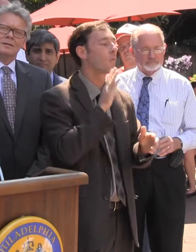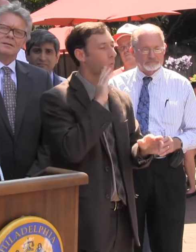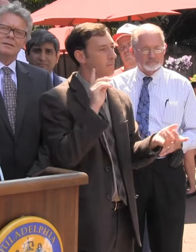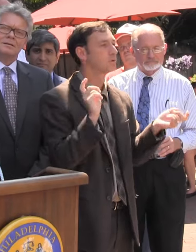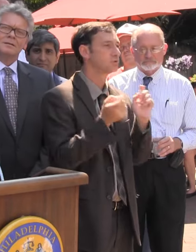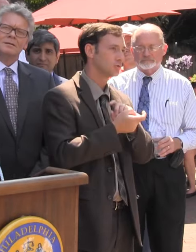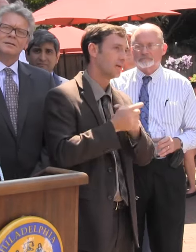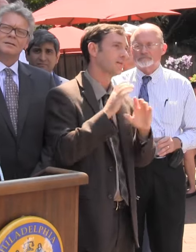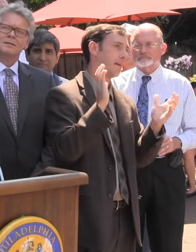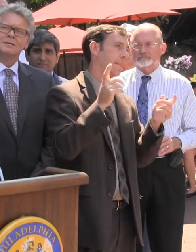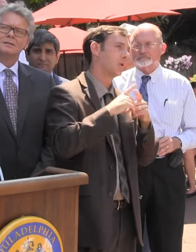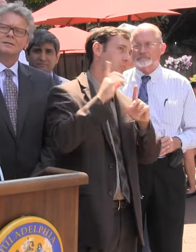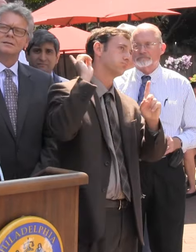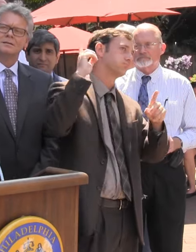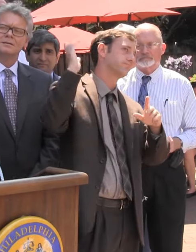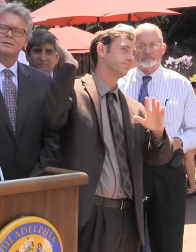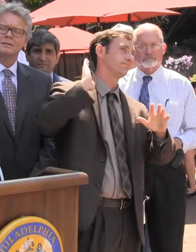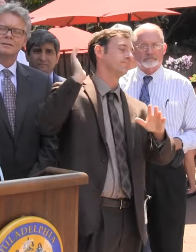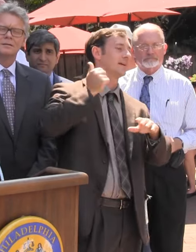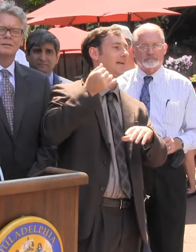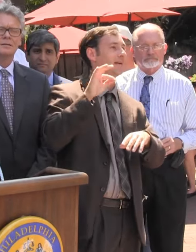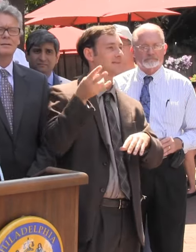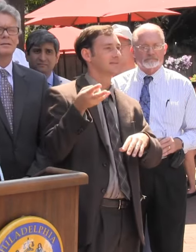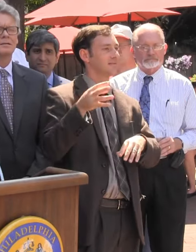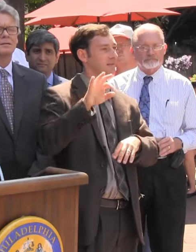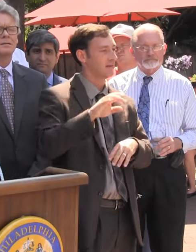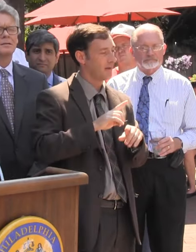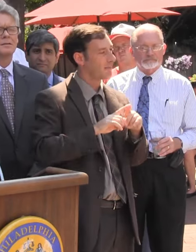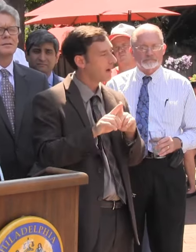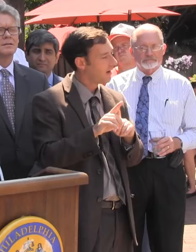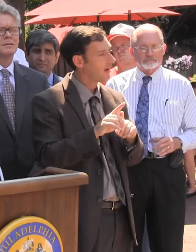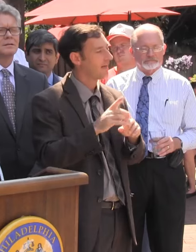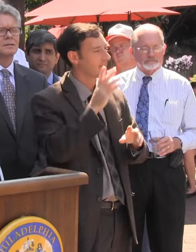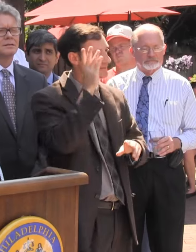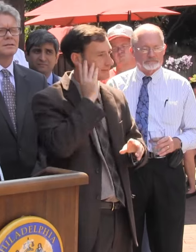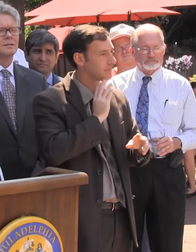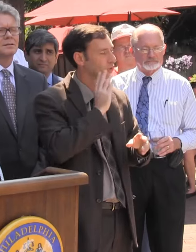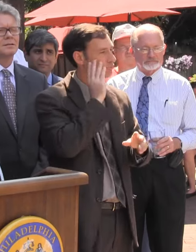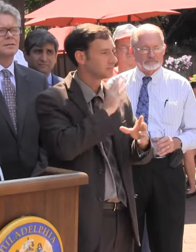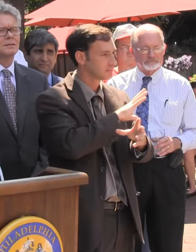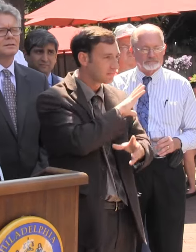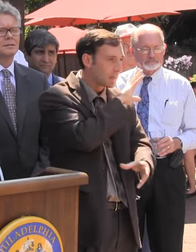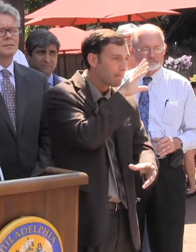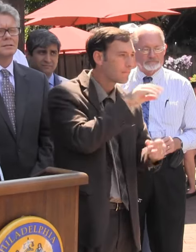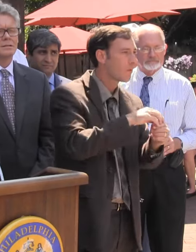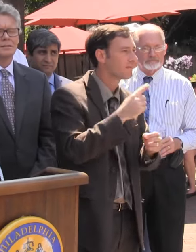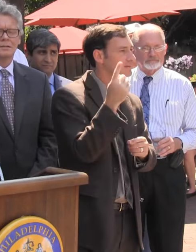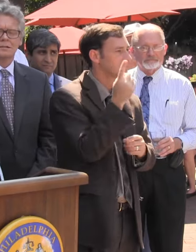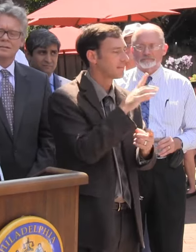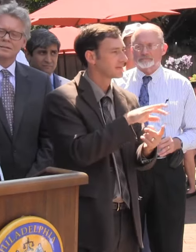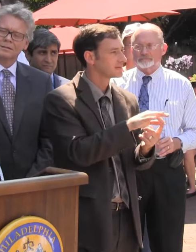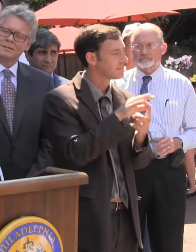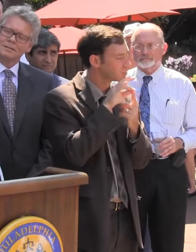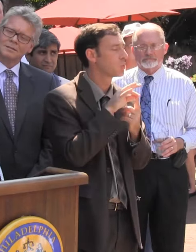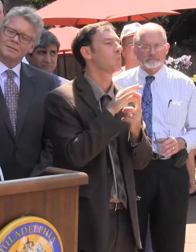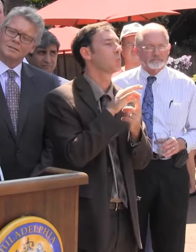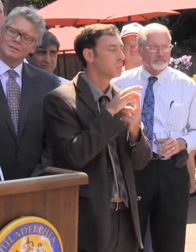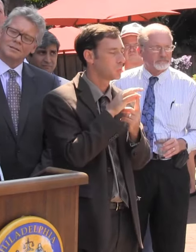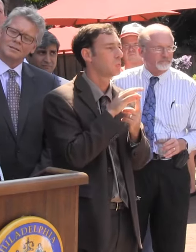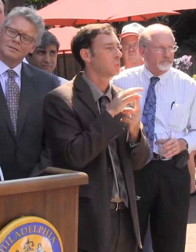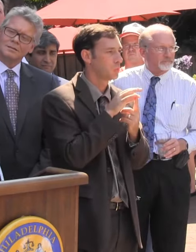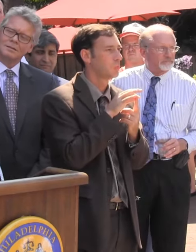1979, it doesn't mean that the experience of being part of something special does. We